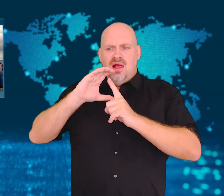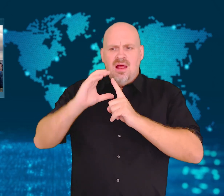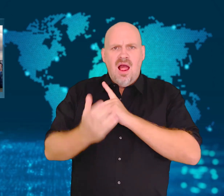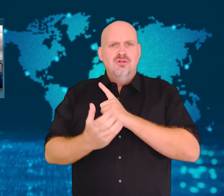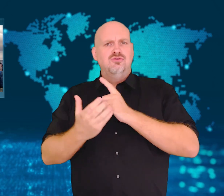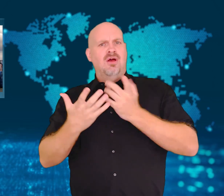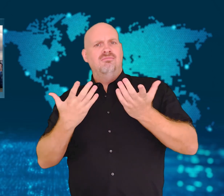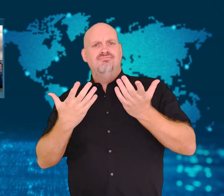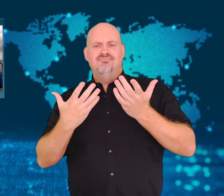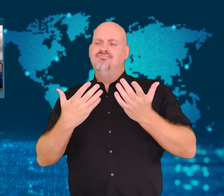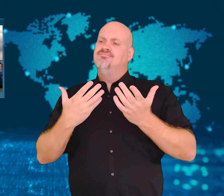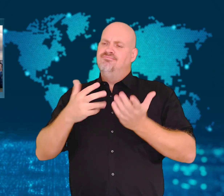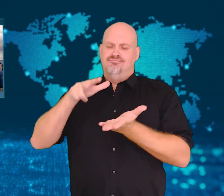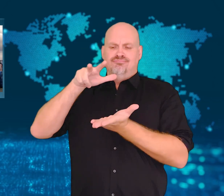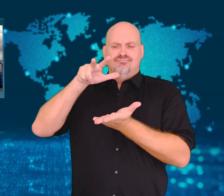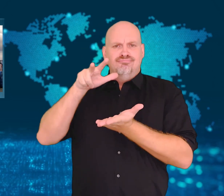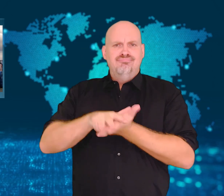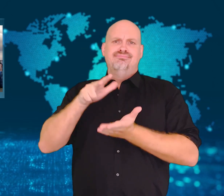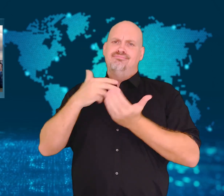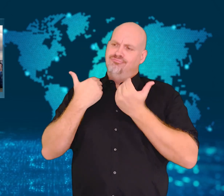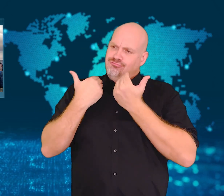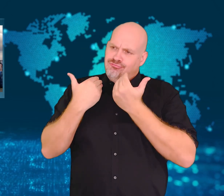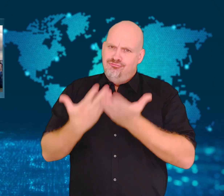their language and their culture.